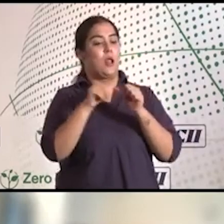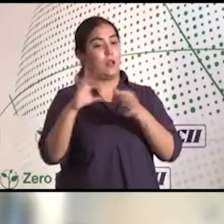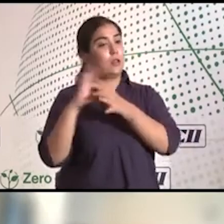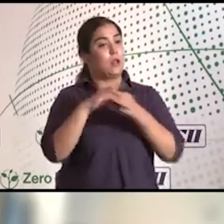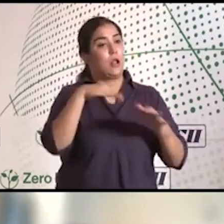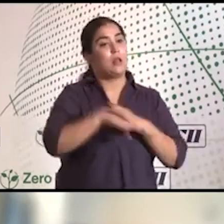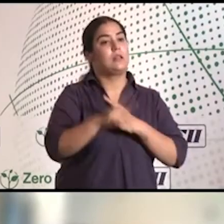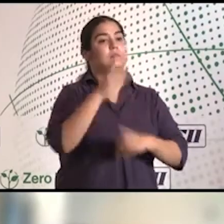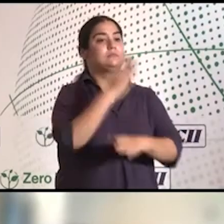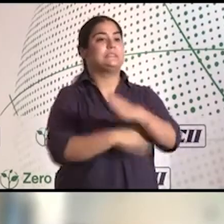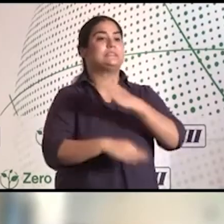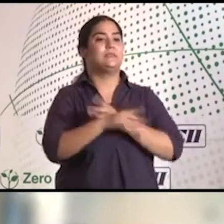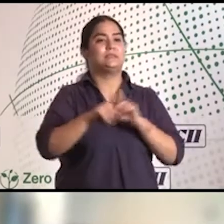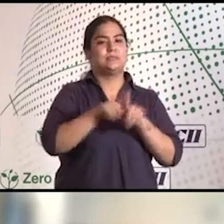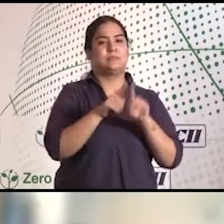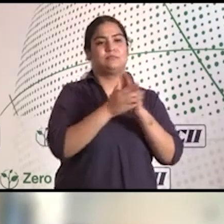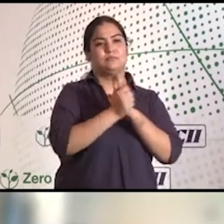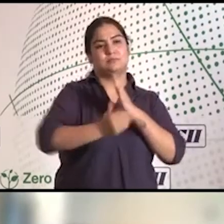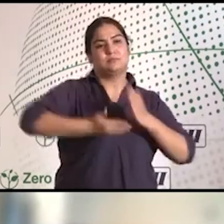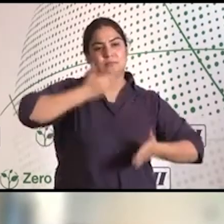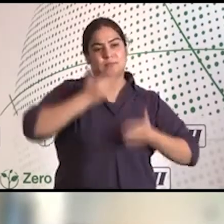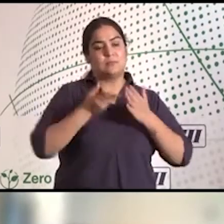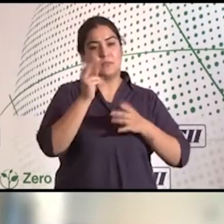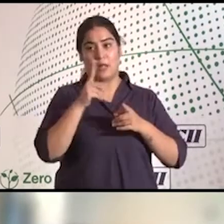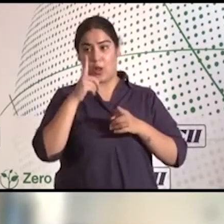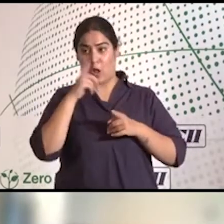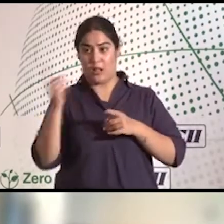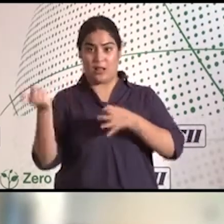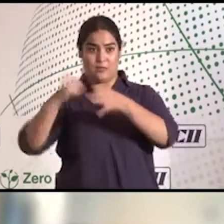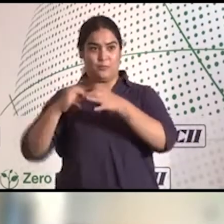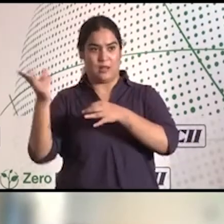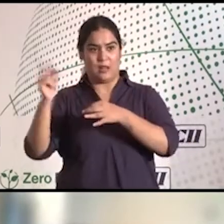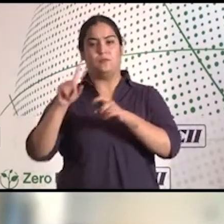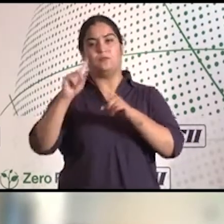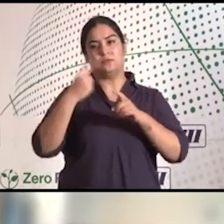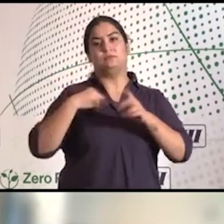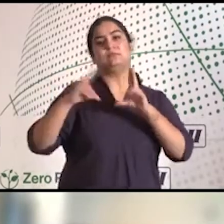And by the time Chitra gets connected, let me set up the tune.